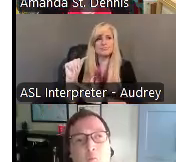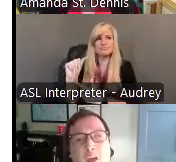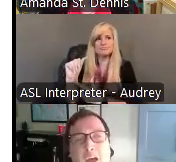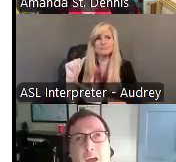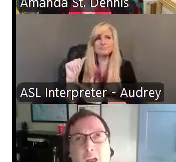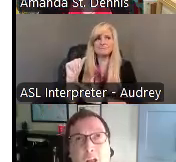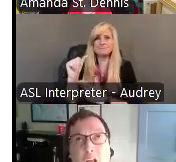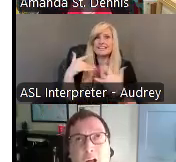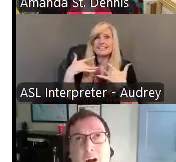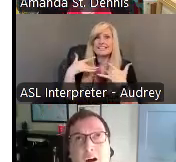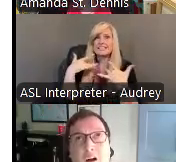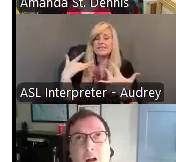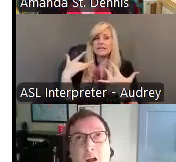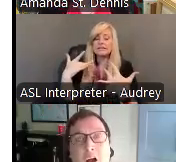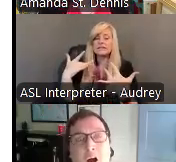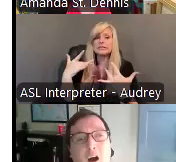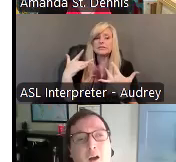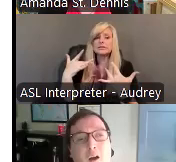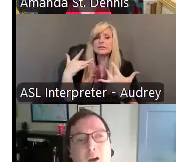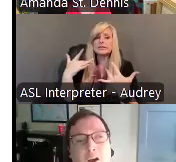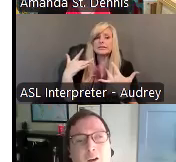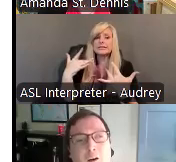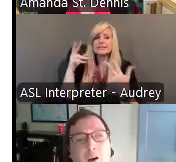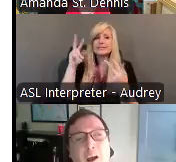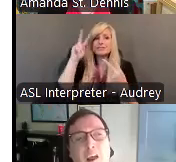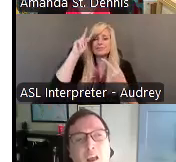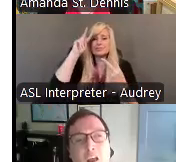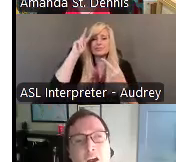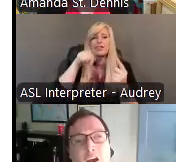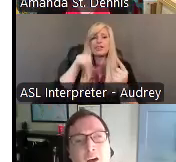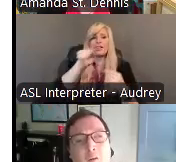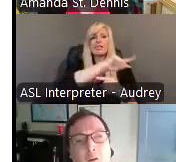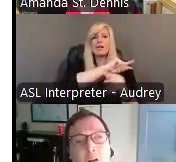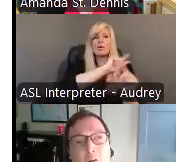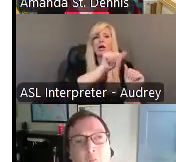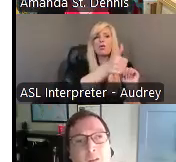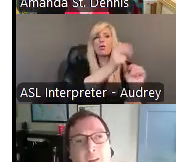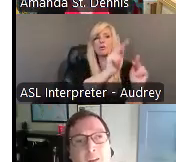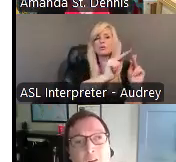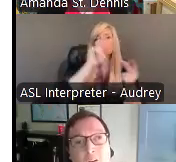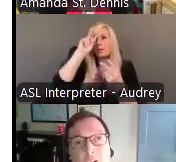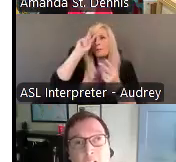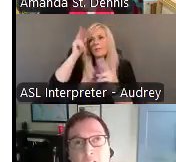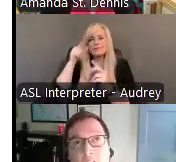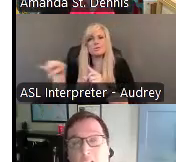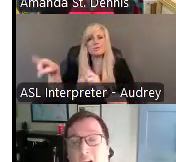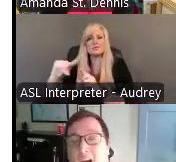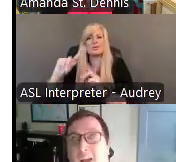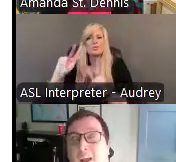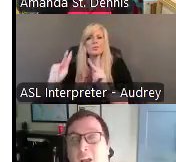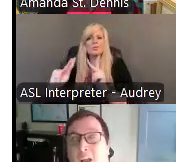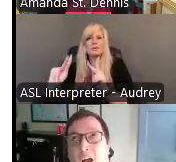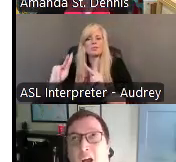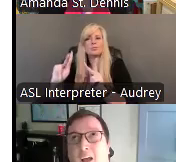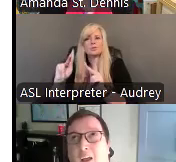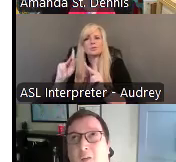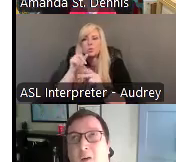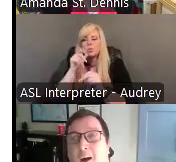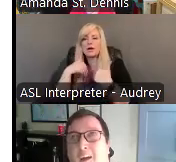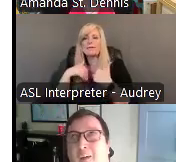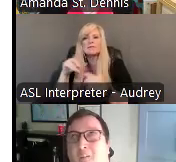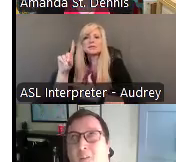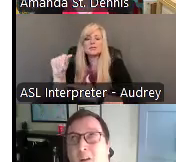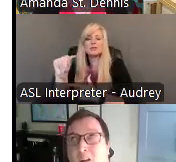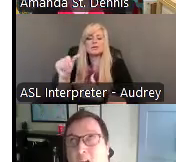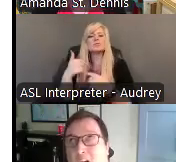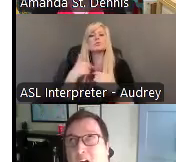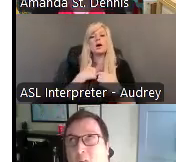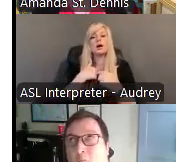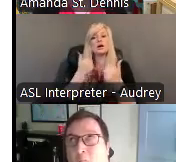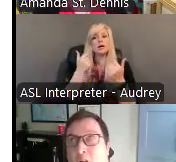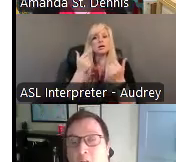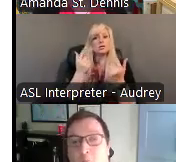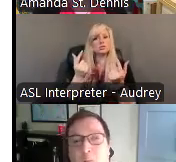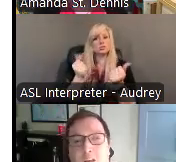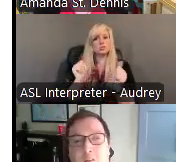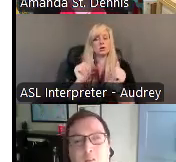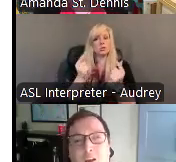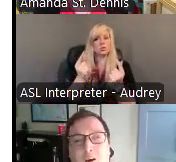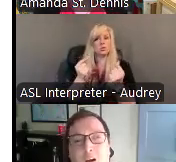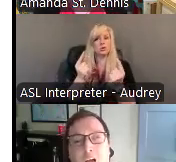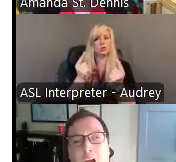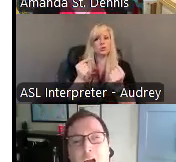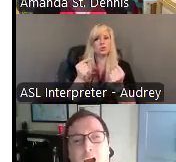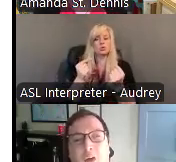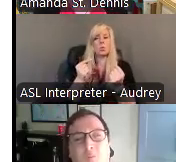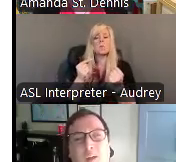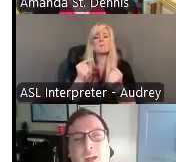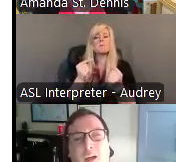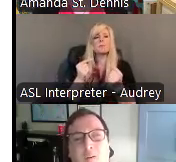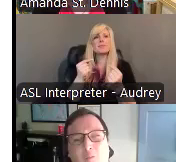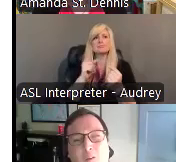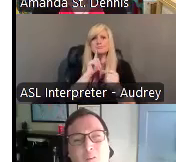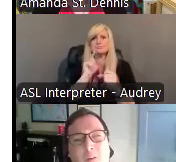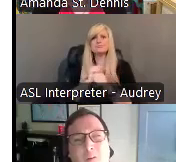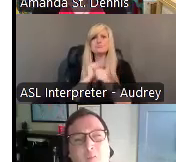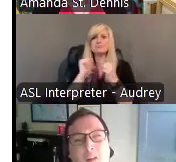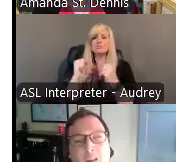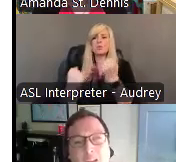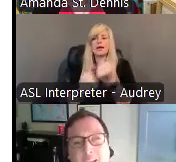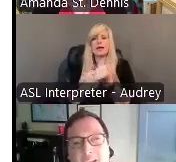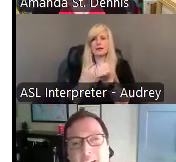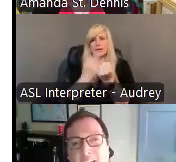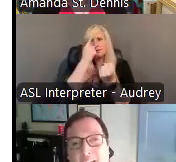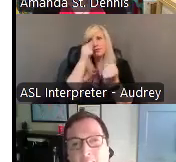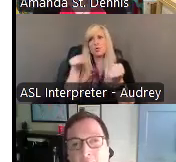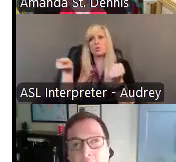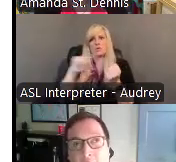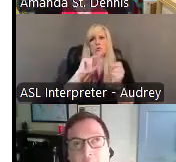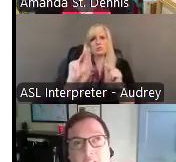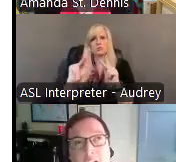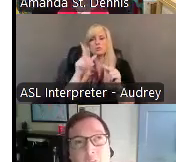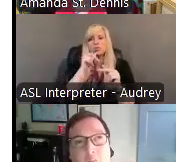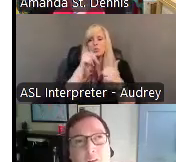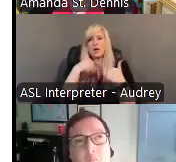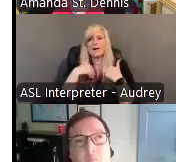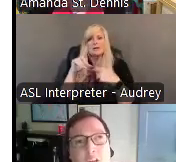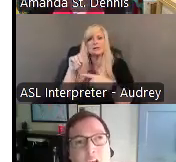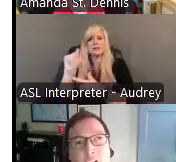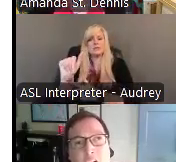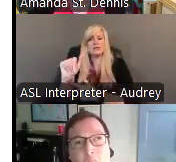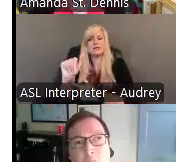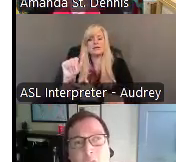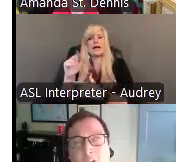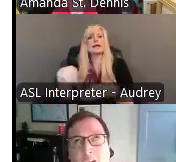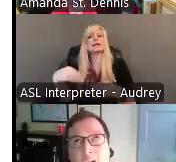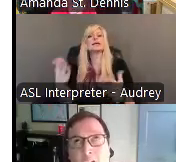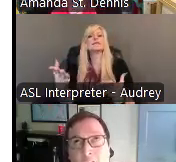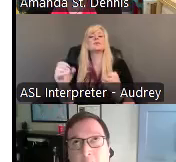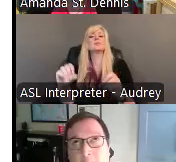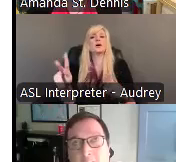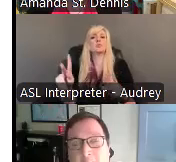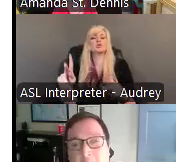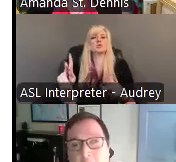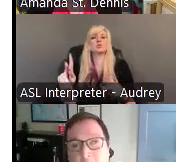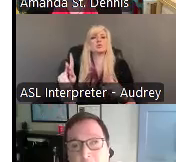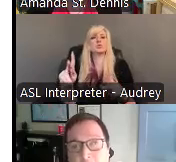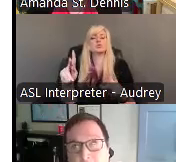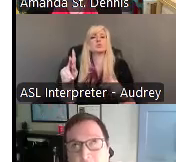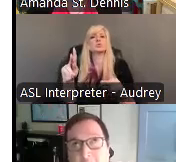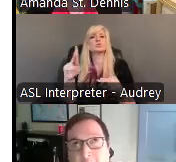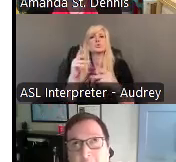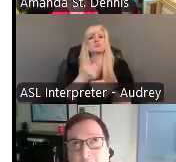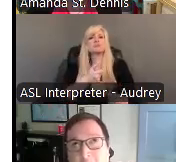misunderstood so I try to be a real advocate for them and given them a voice that they don’t